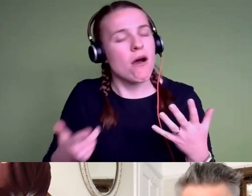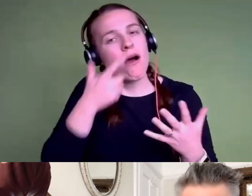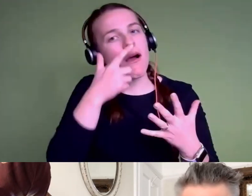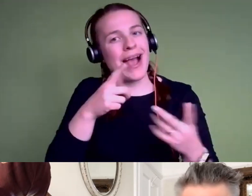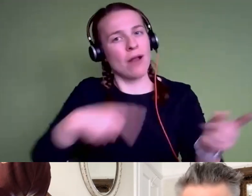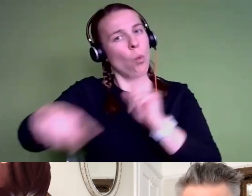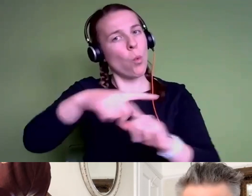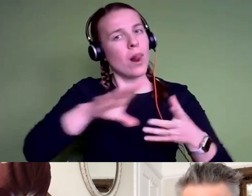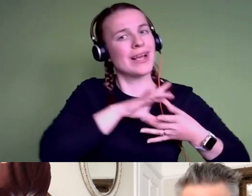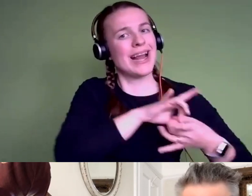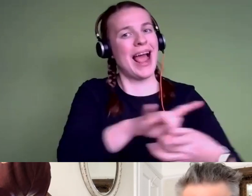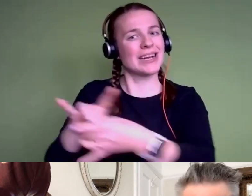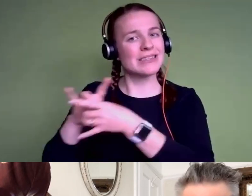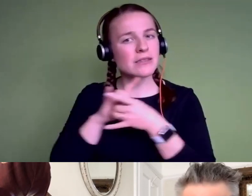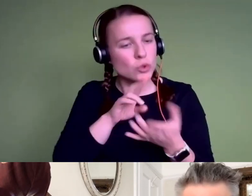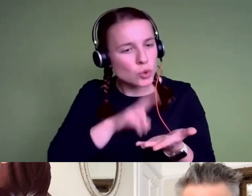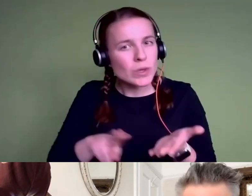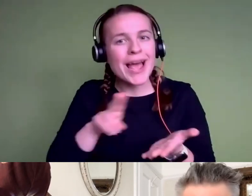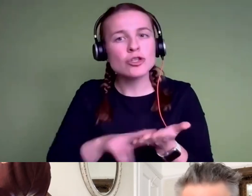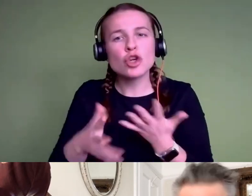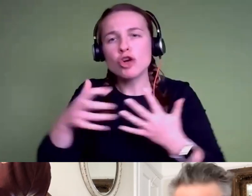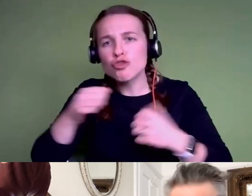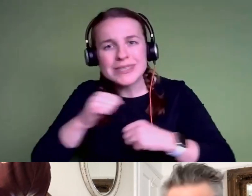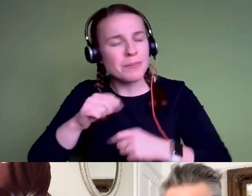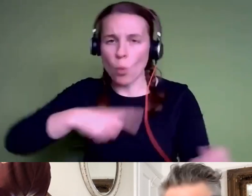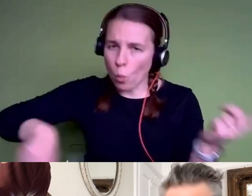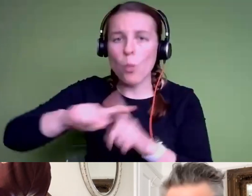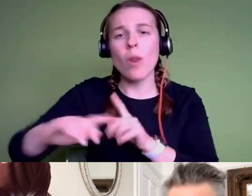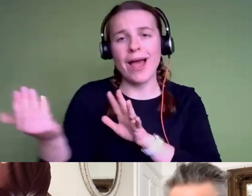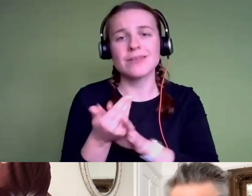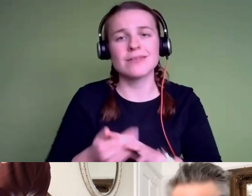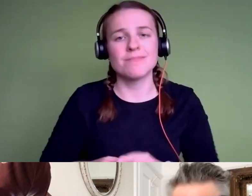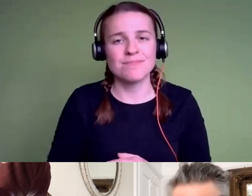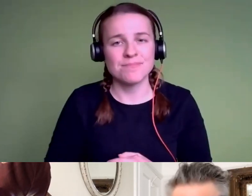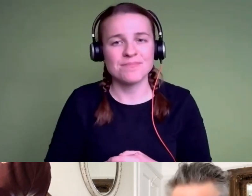that really excited us about this model that Justin has created is the use of technology,